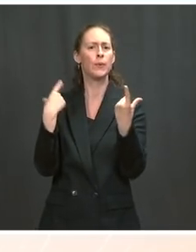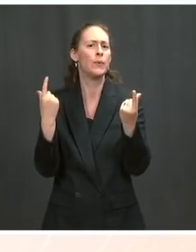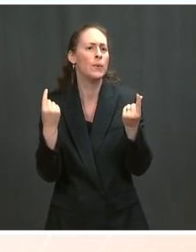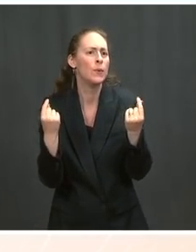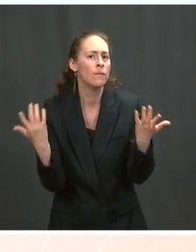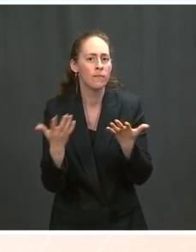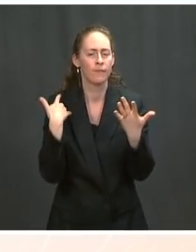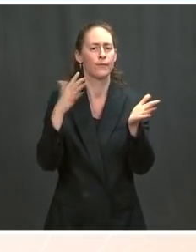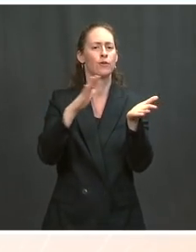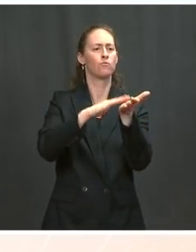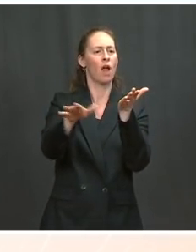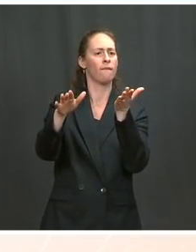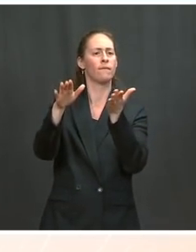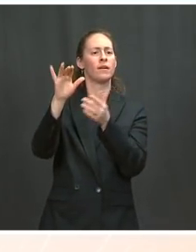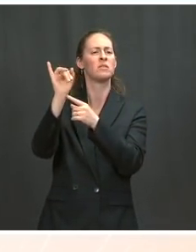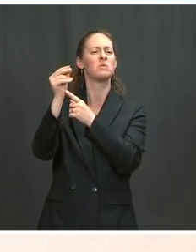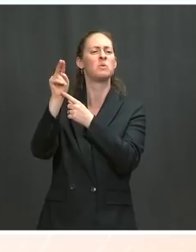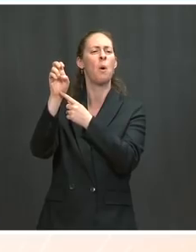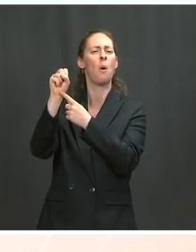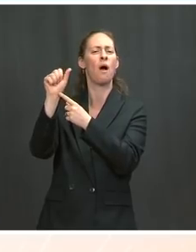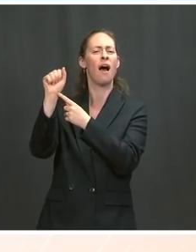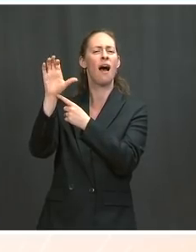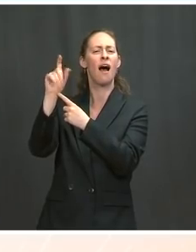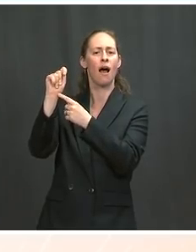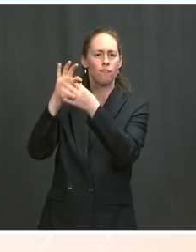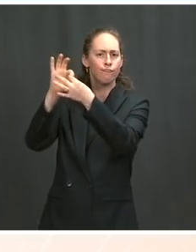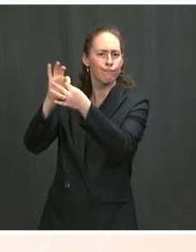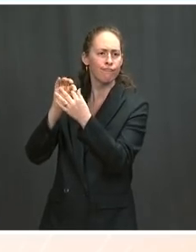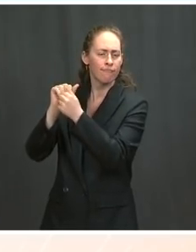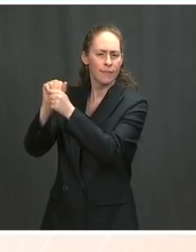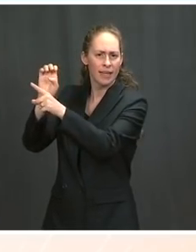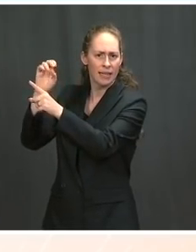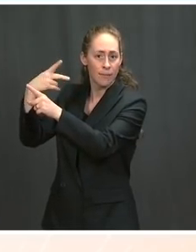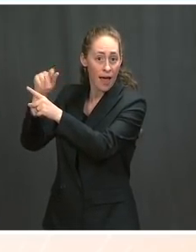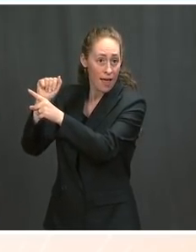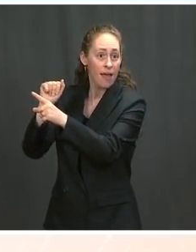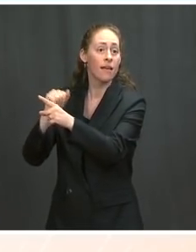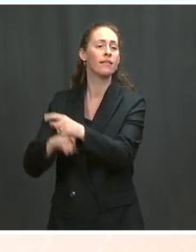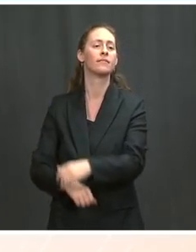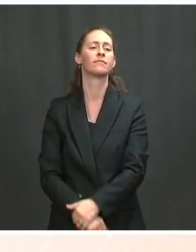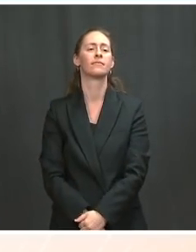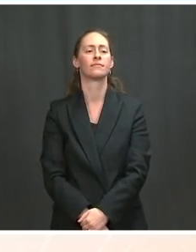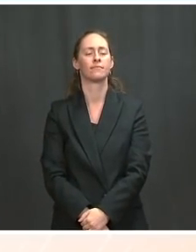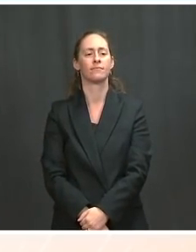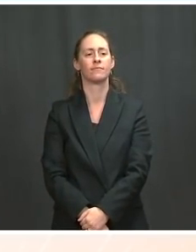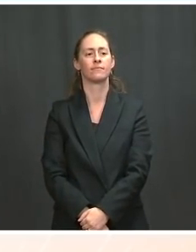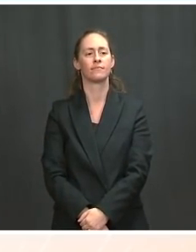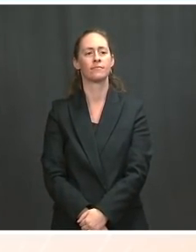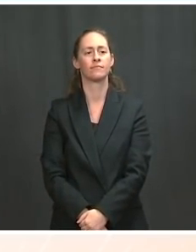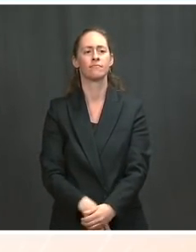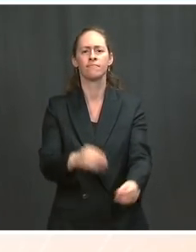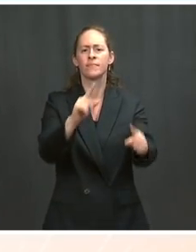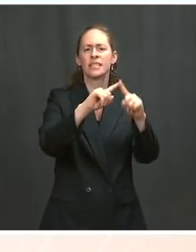steps taken by DOT to make it easier to ship fuel over land; and a number of other actions across the federal government.